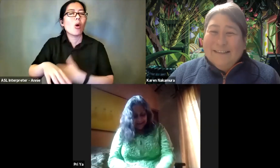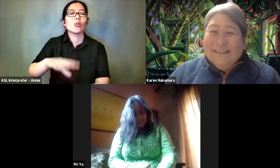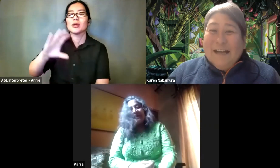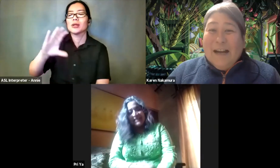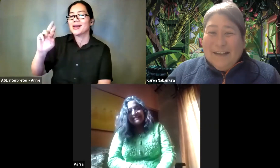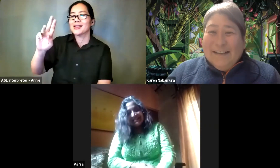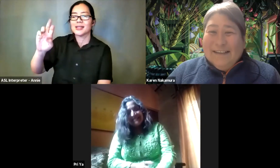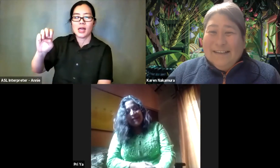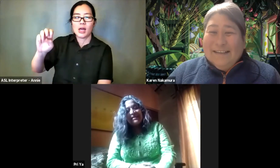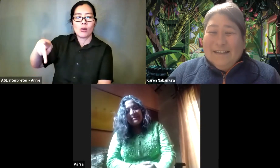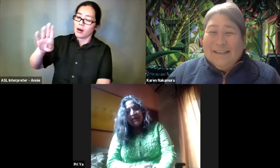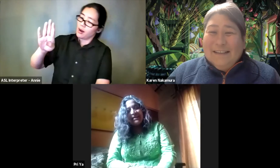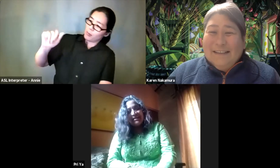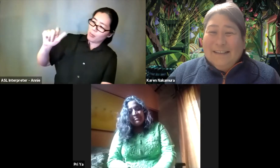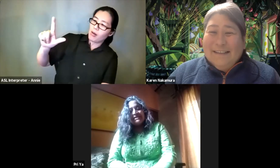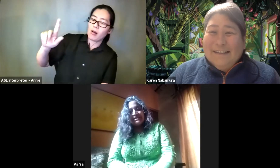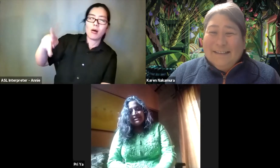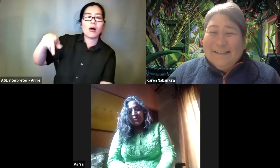but yes it's inspired by my sisters work there.